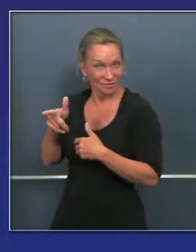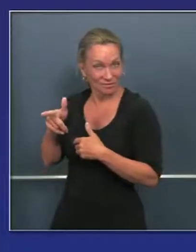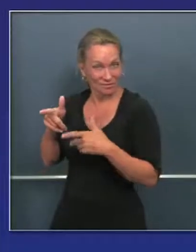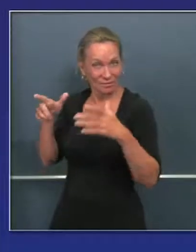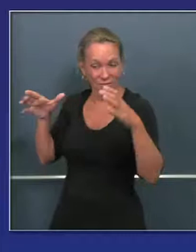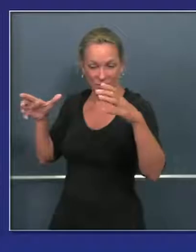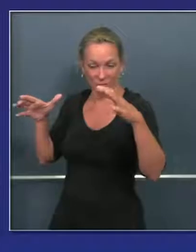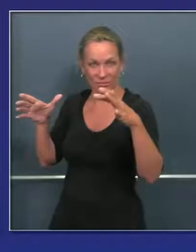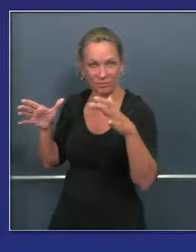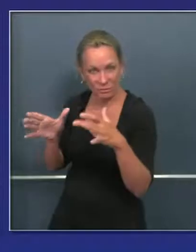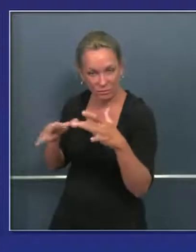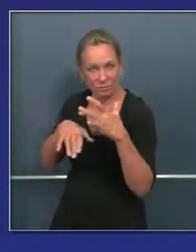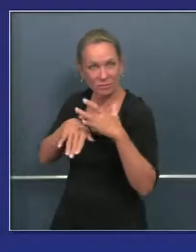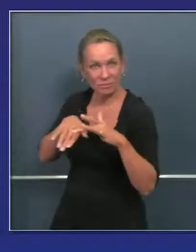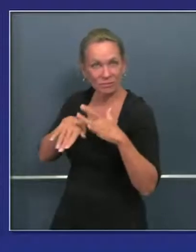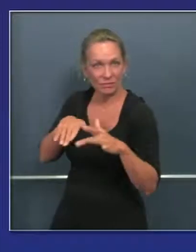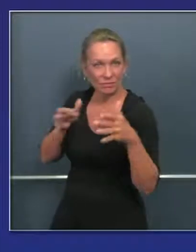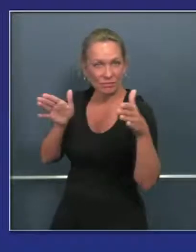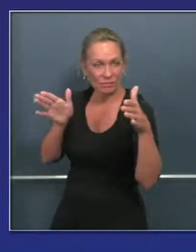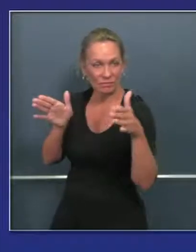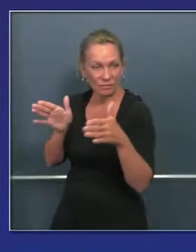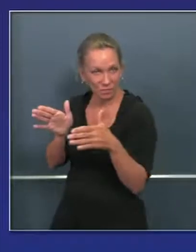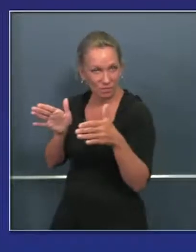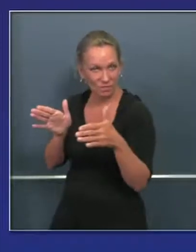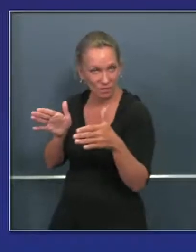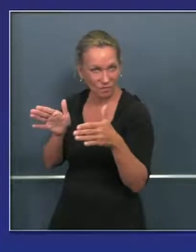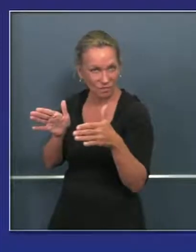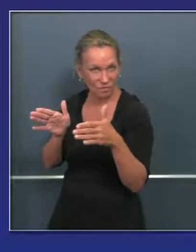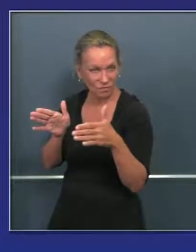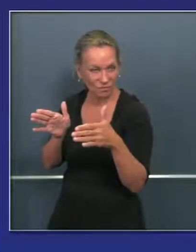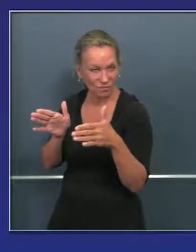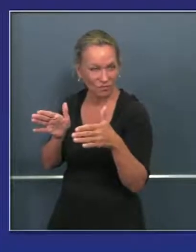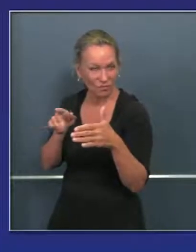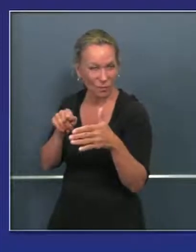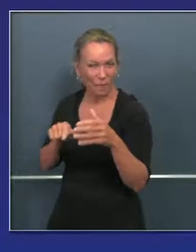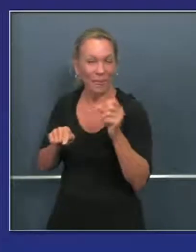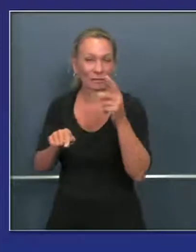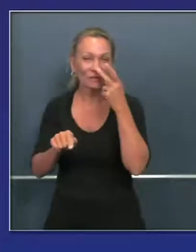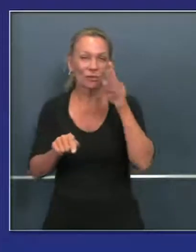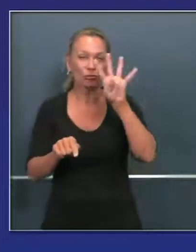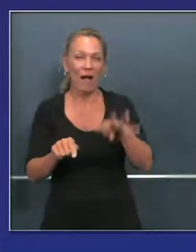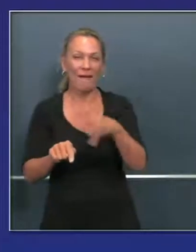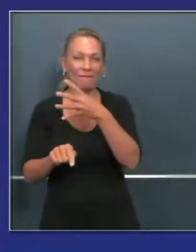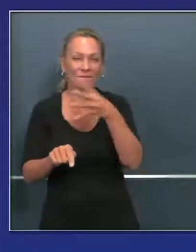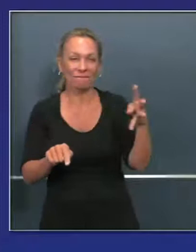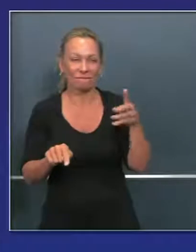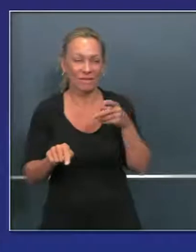just cross the spectrum of of patients that are in the hospital system which is currently about